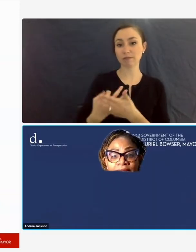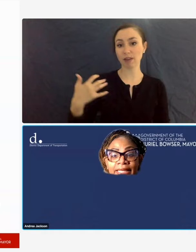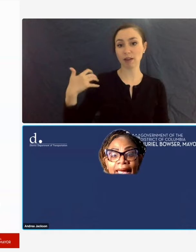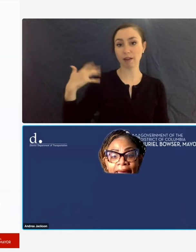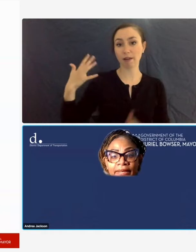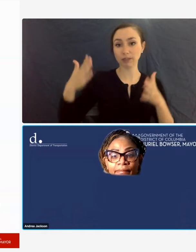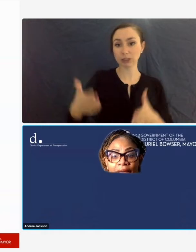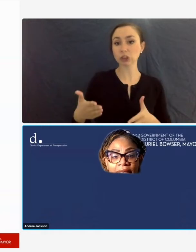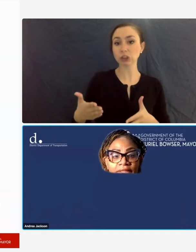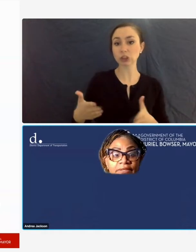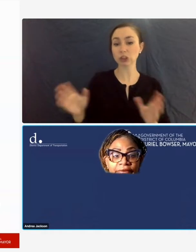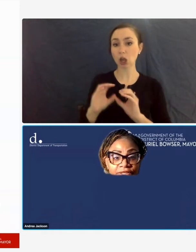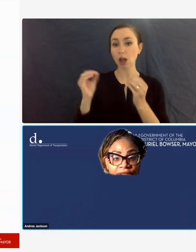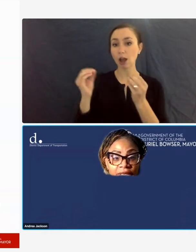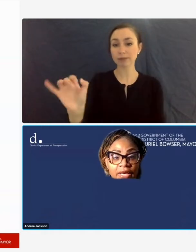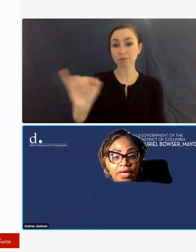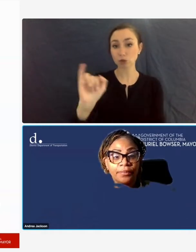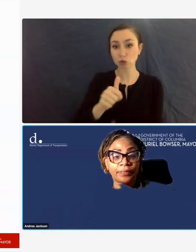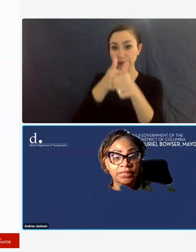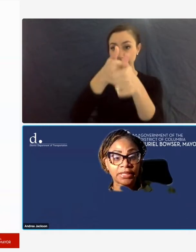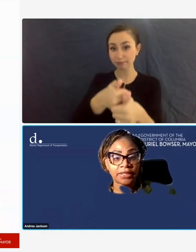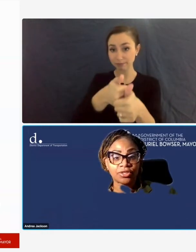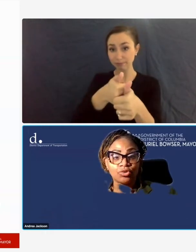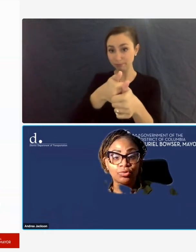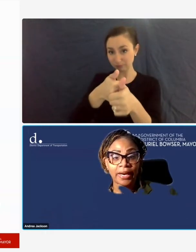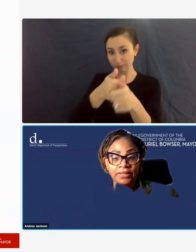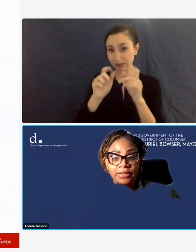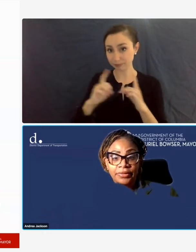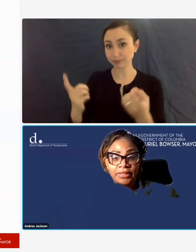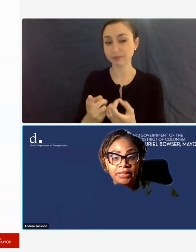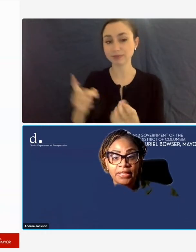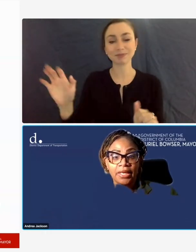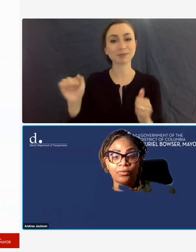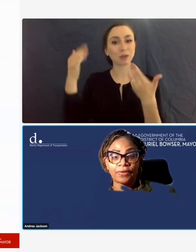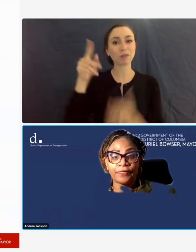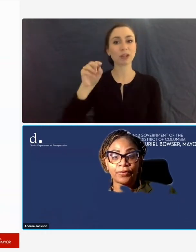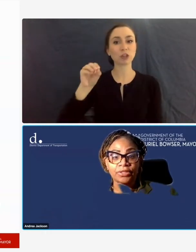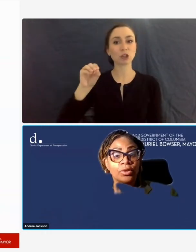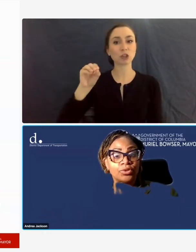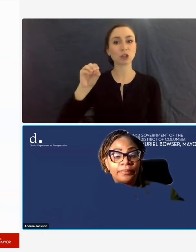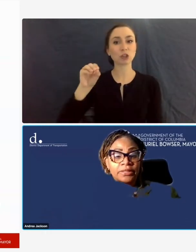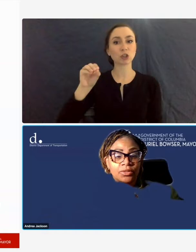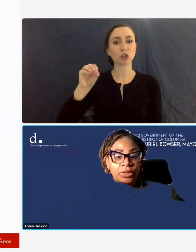and compliance division to present this toolbox series with a focus on doing business with ddoc